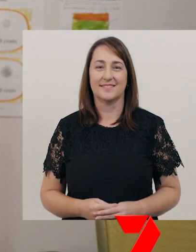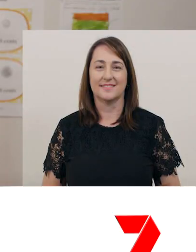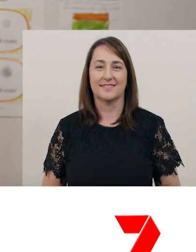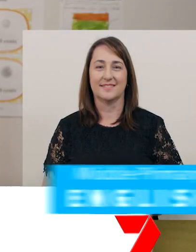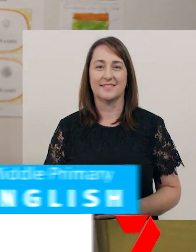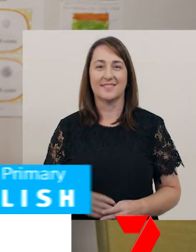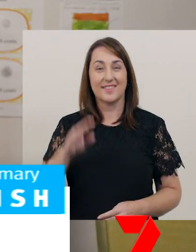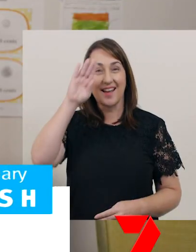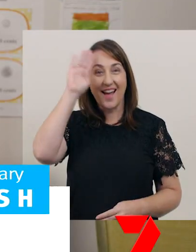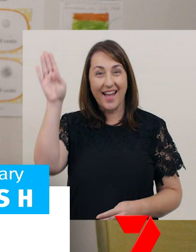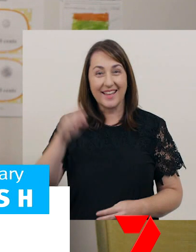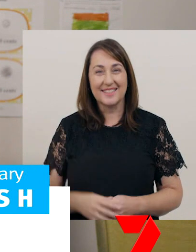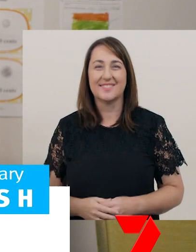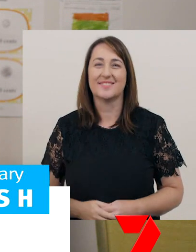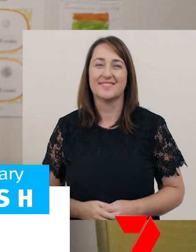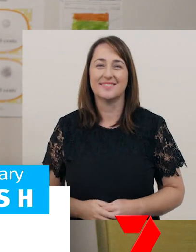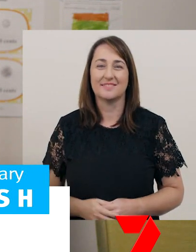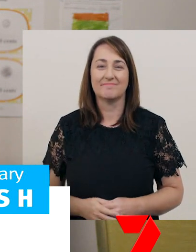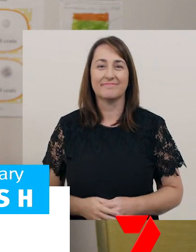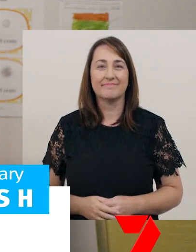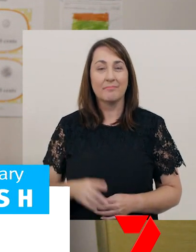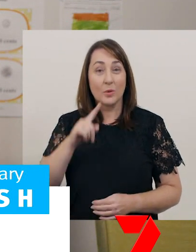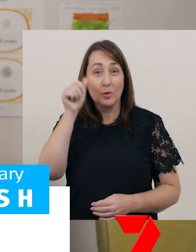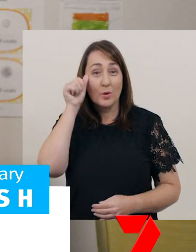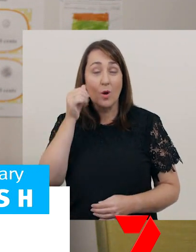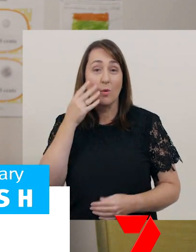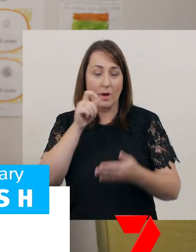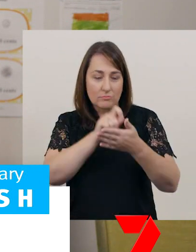Hello. When authors write, they think carefully,